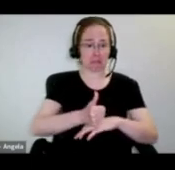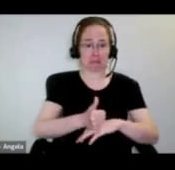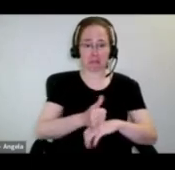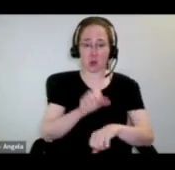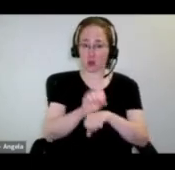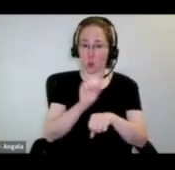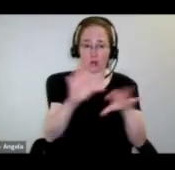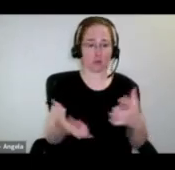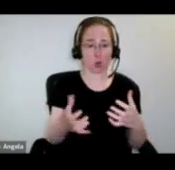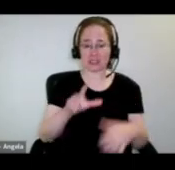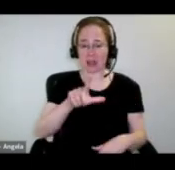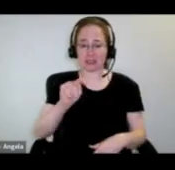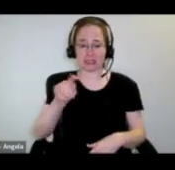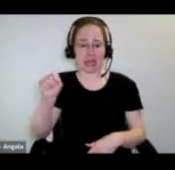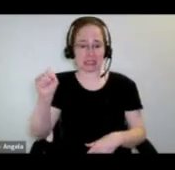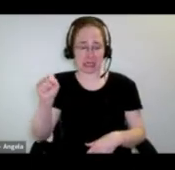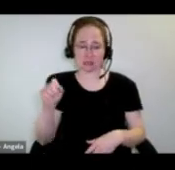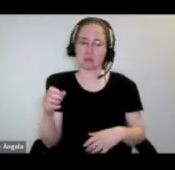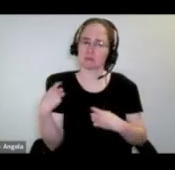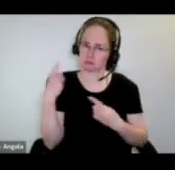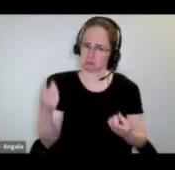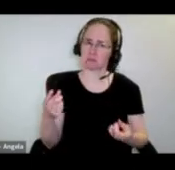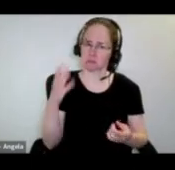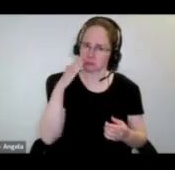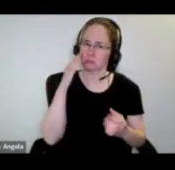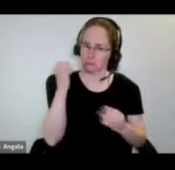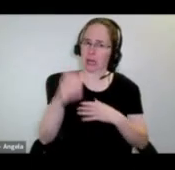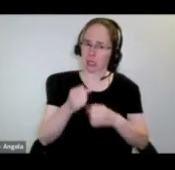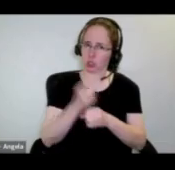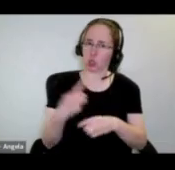Valerie Bradley: What's the current landscape of the workforce in LTSS?